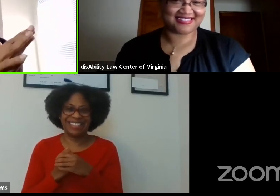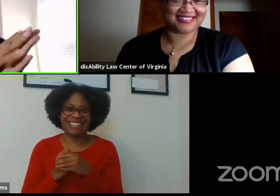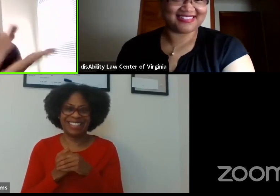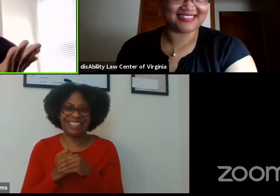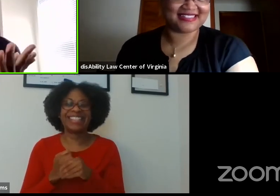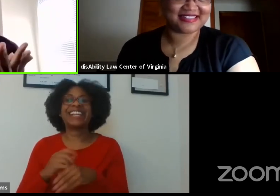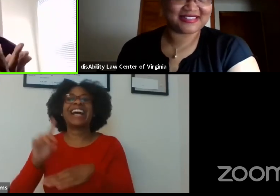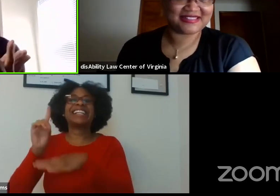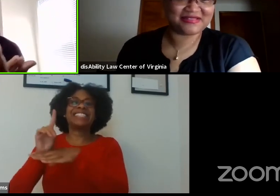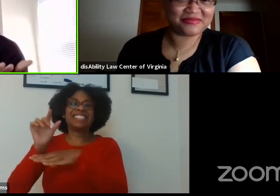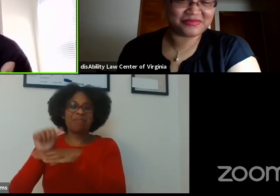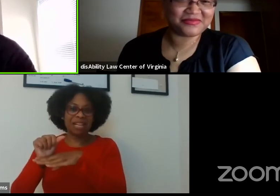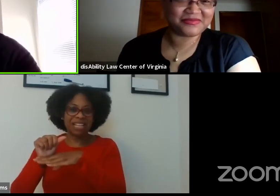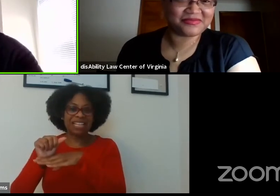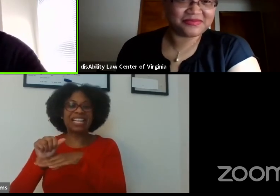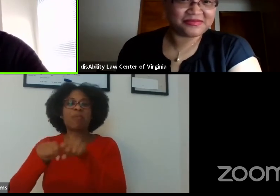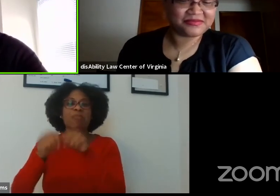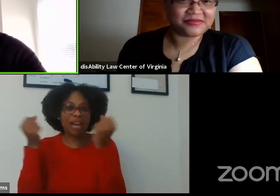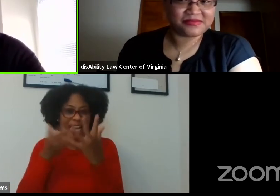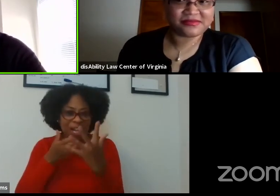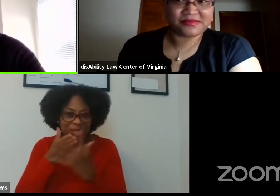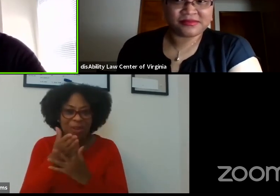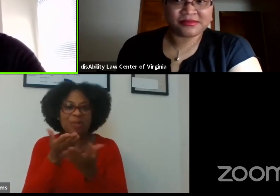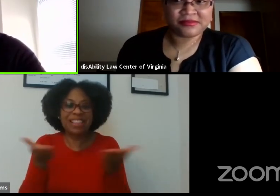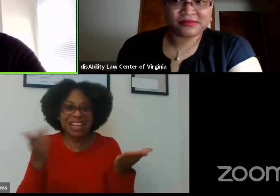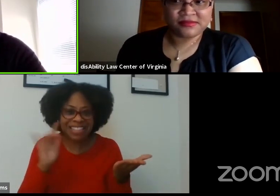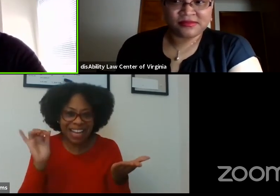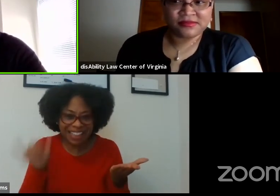like, accessibility and breaking through and things like that.